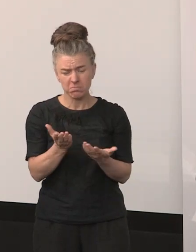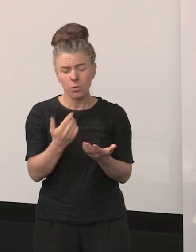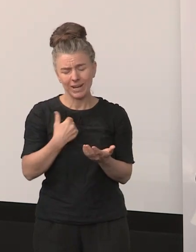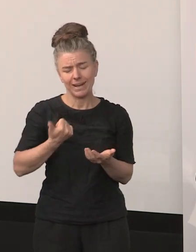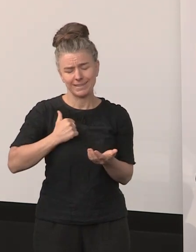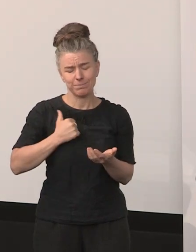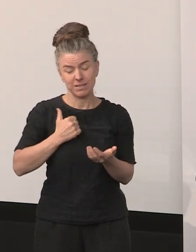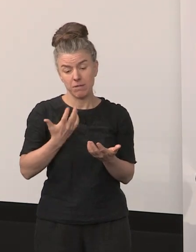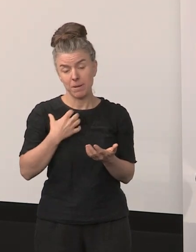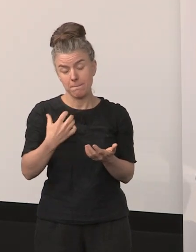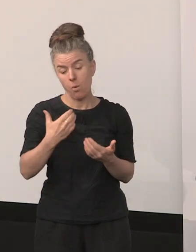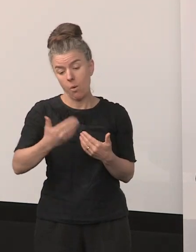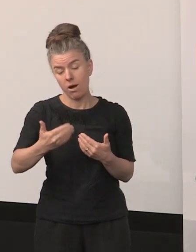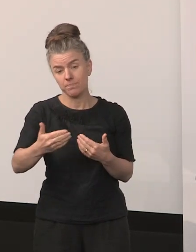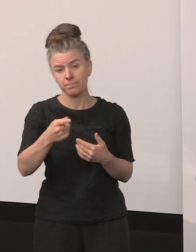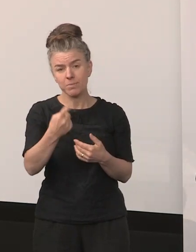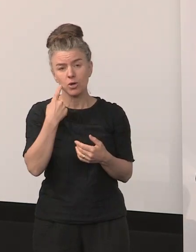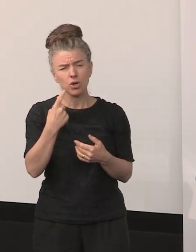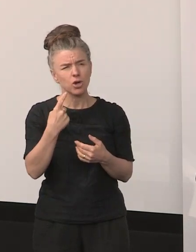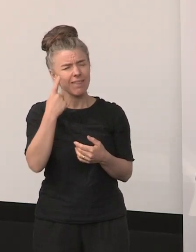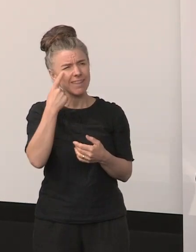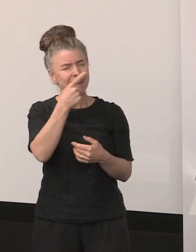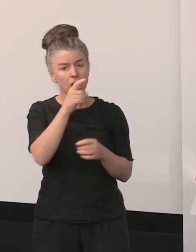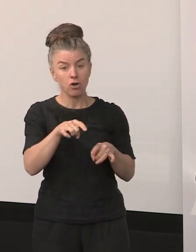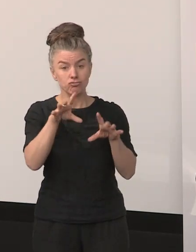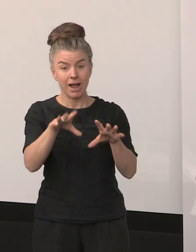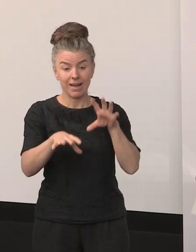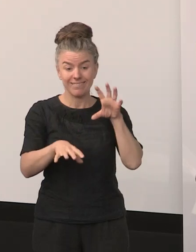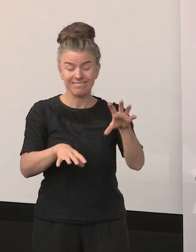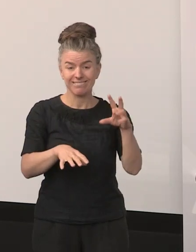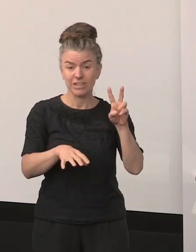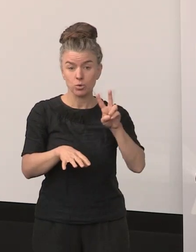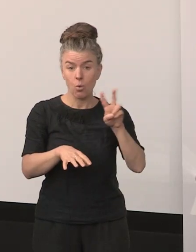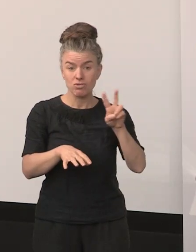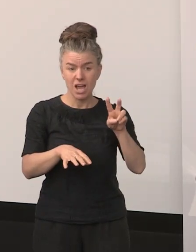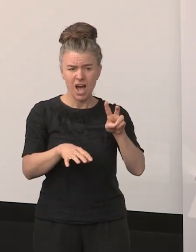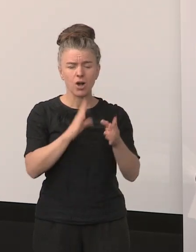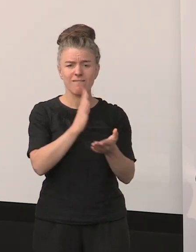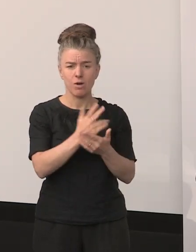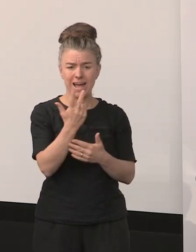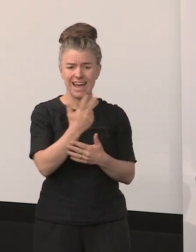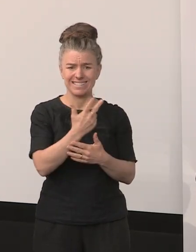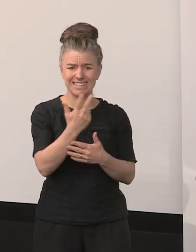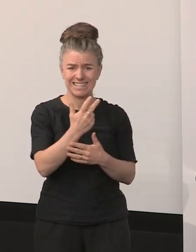Bush is part of the all-of-government team. These expected cases at the border, we will see more. You may have